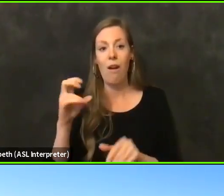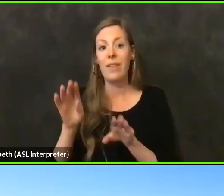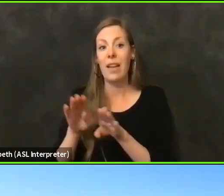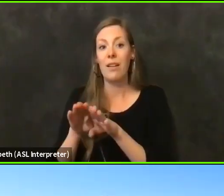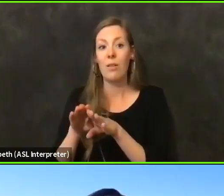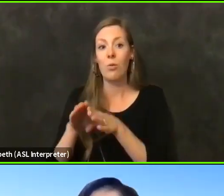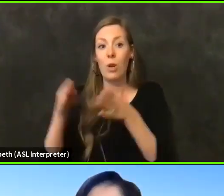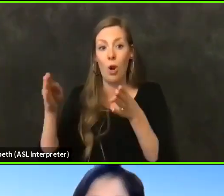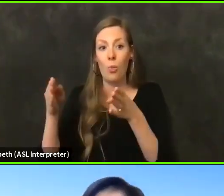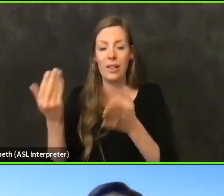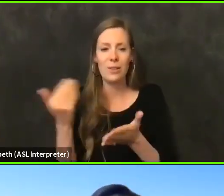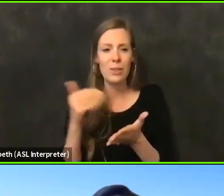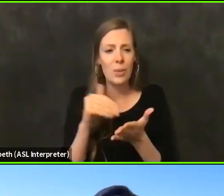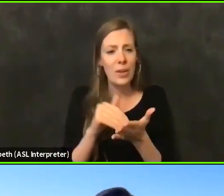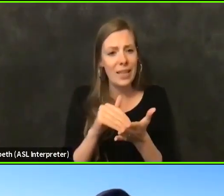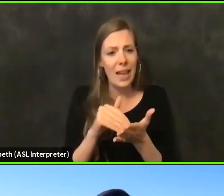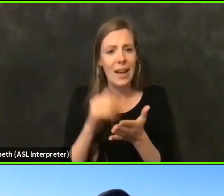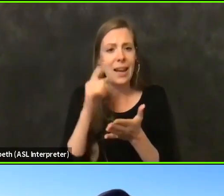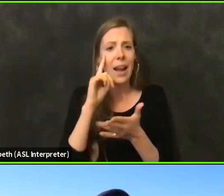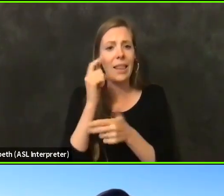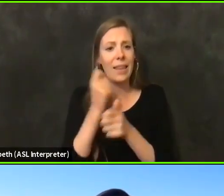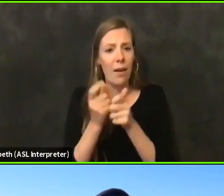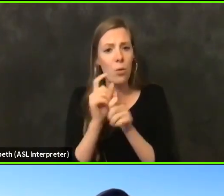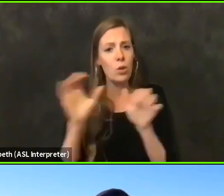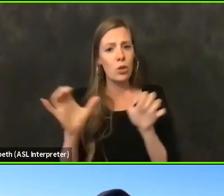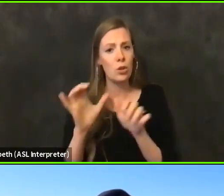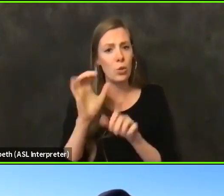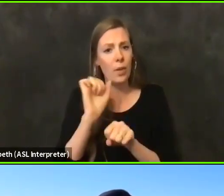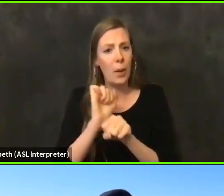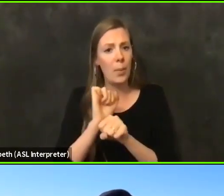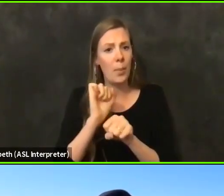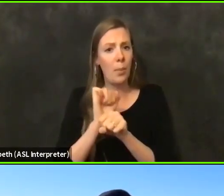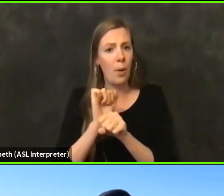So, again, I think everybody should do their part and get out and be tested.